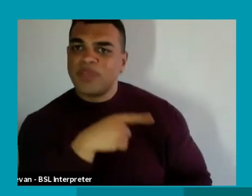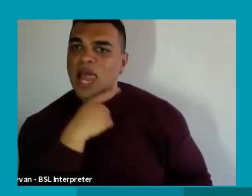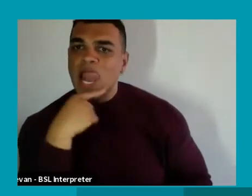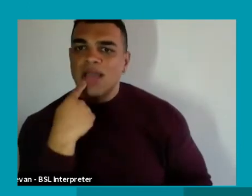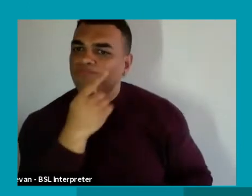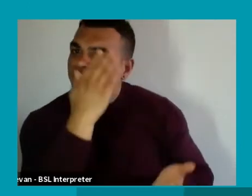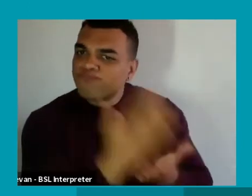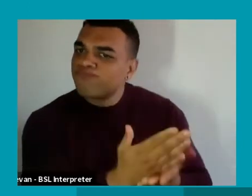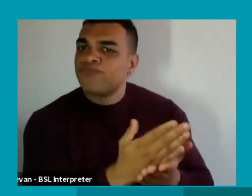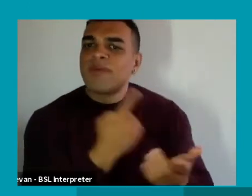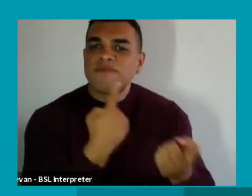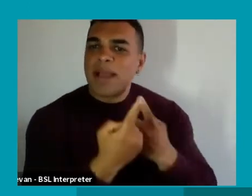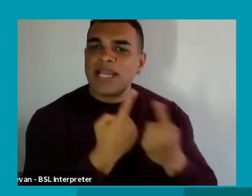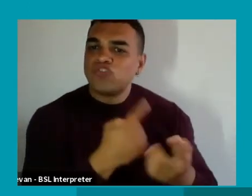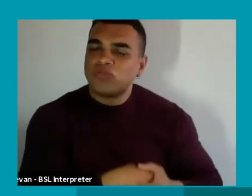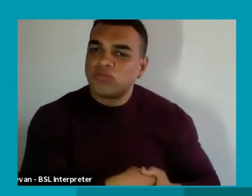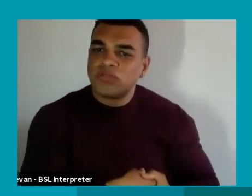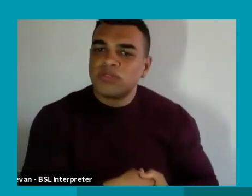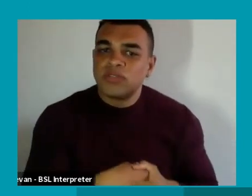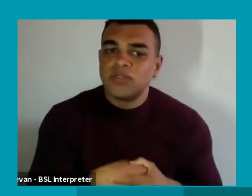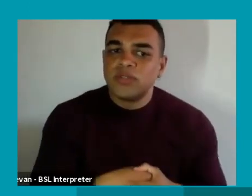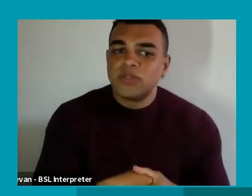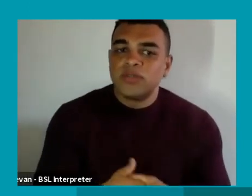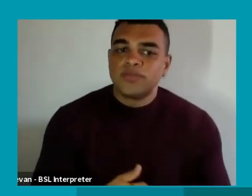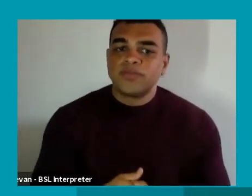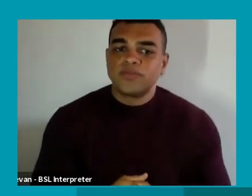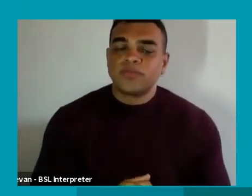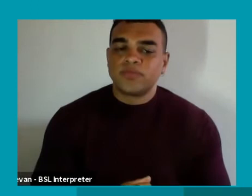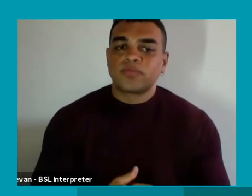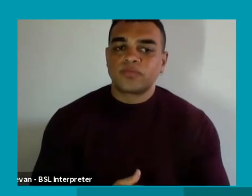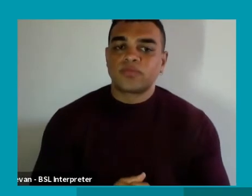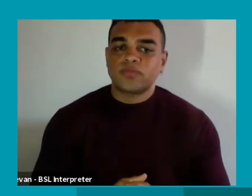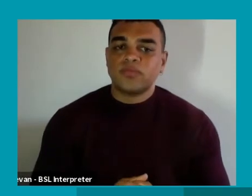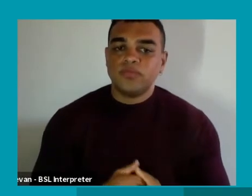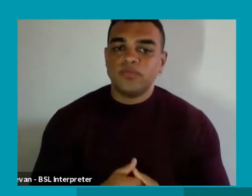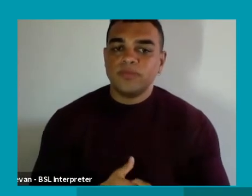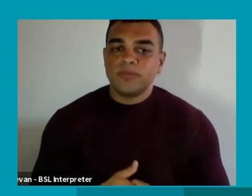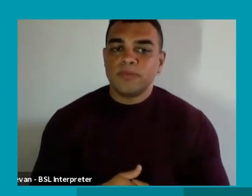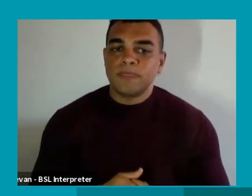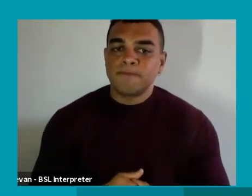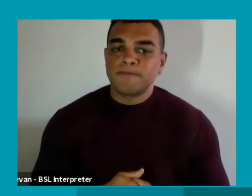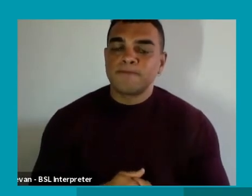As we said before, not addressing gaps in your work history, you now know how to do that so you can include those gaps as